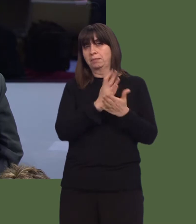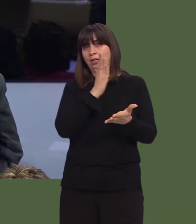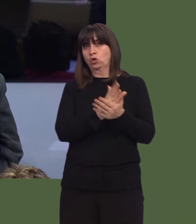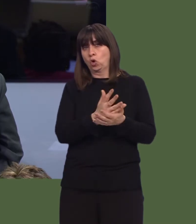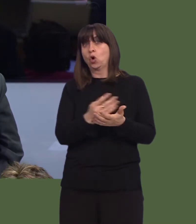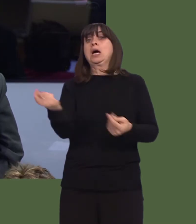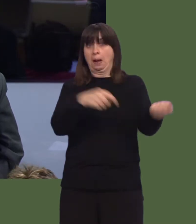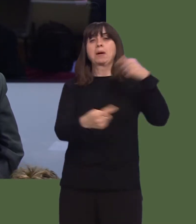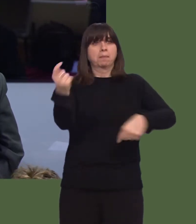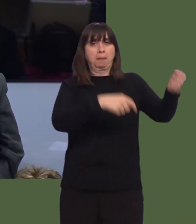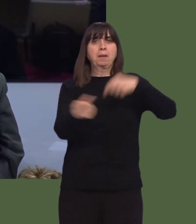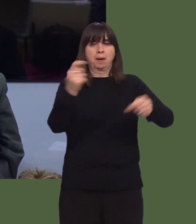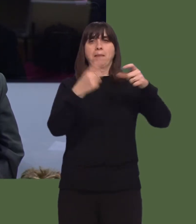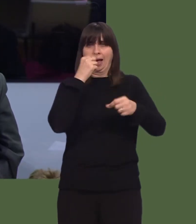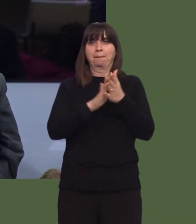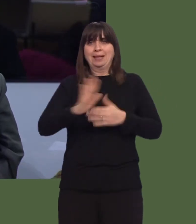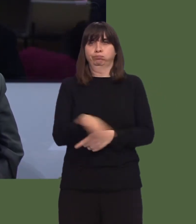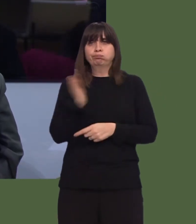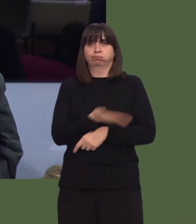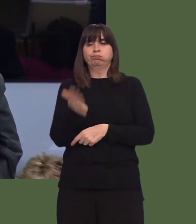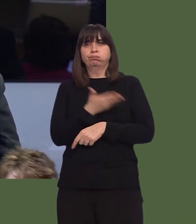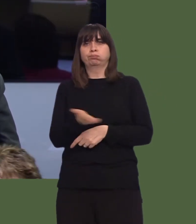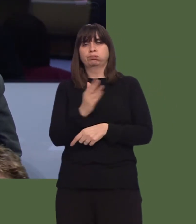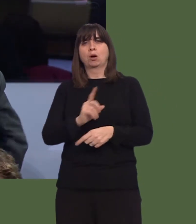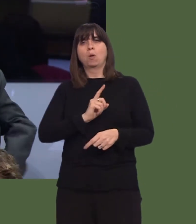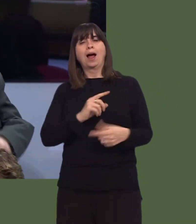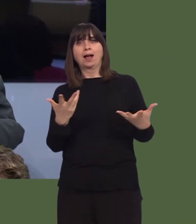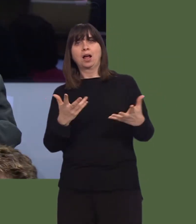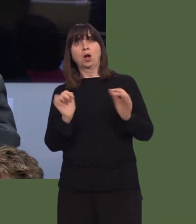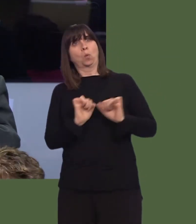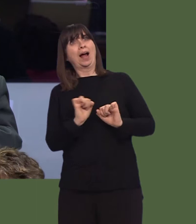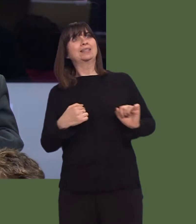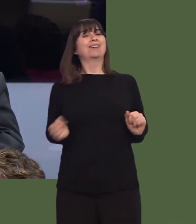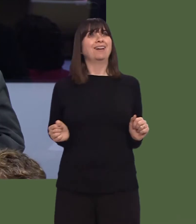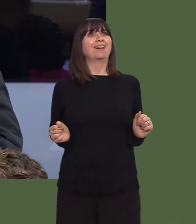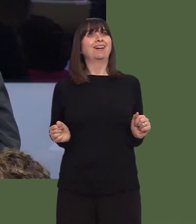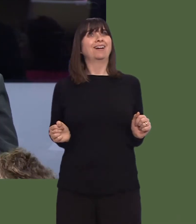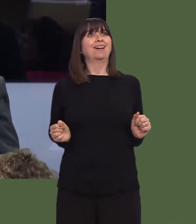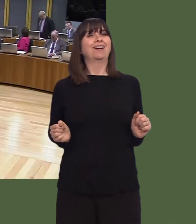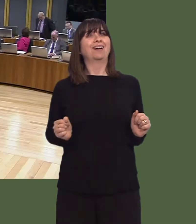hospital appointments, to reduce waiting times and release more money for front-line services in Wales, please?